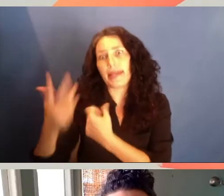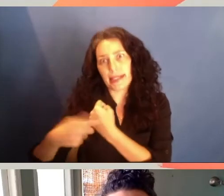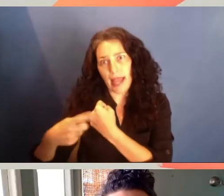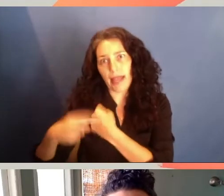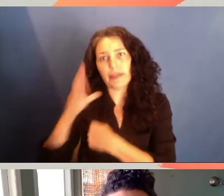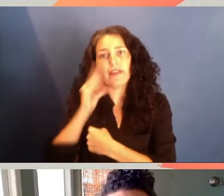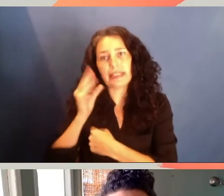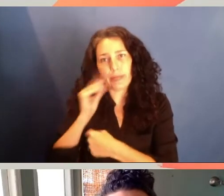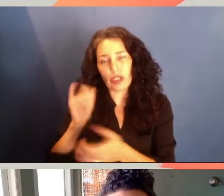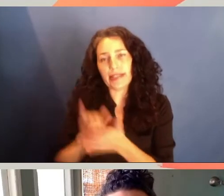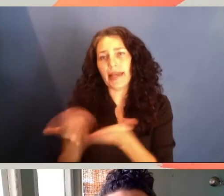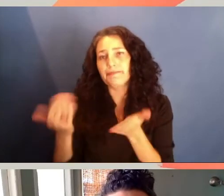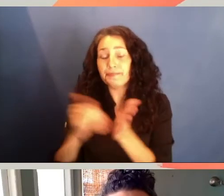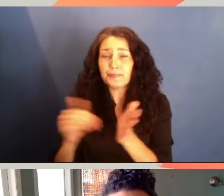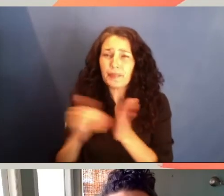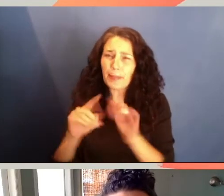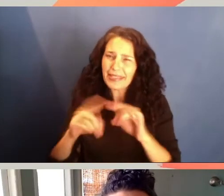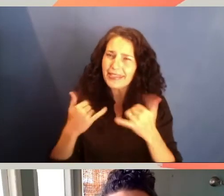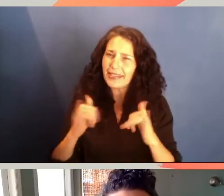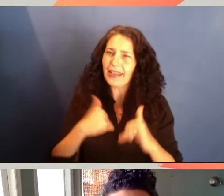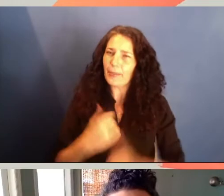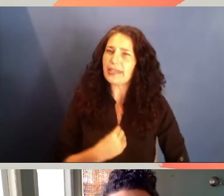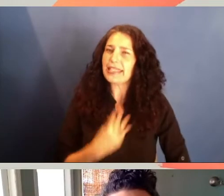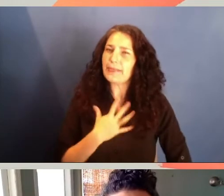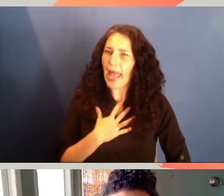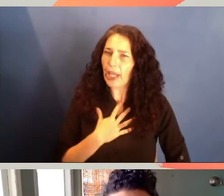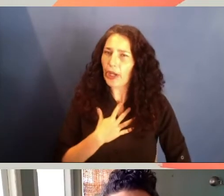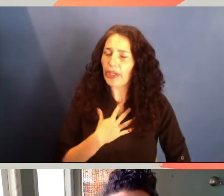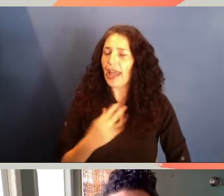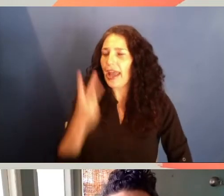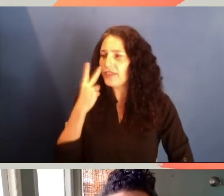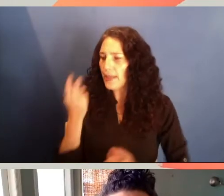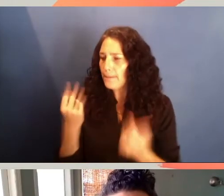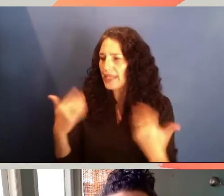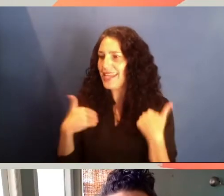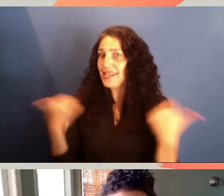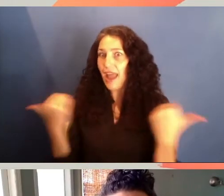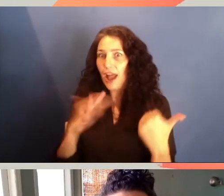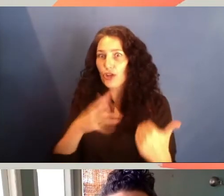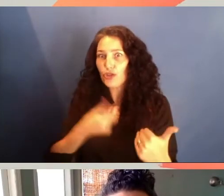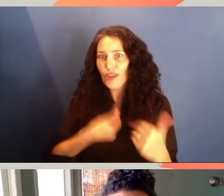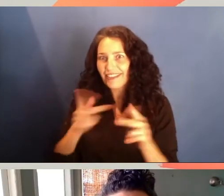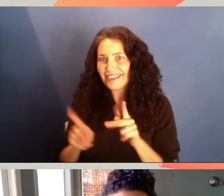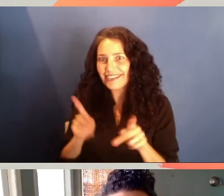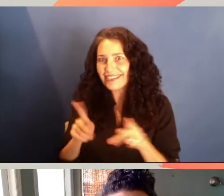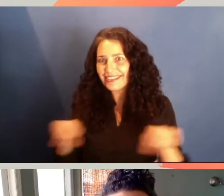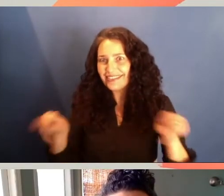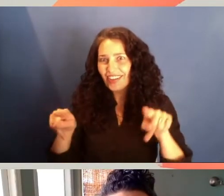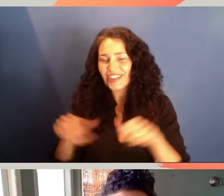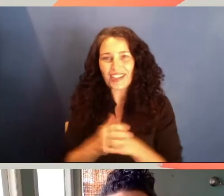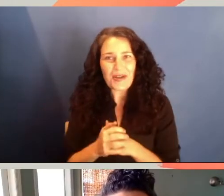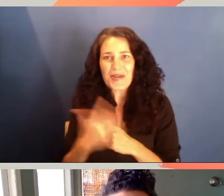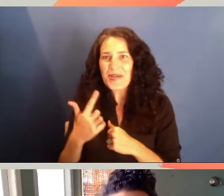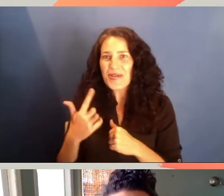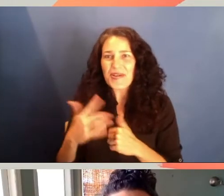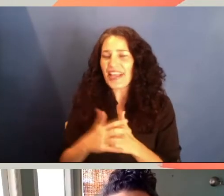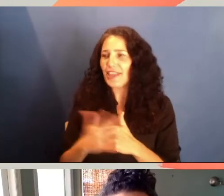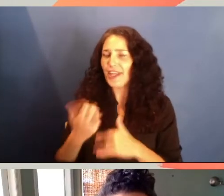But I'm so inspired seeing so many young trans folks assert themselves in their power